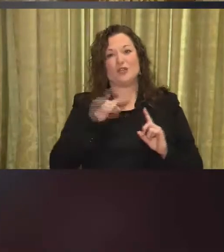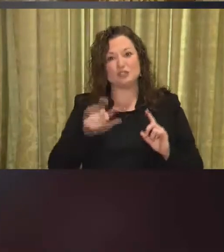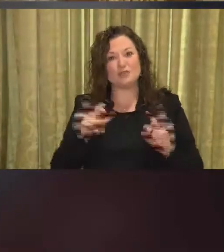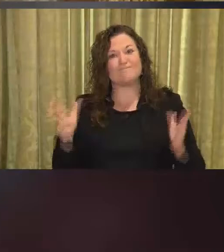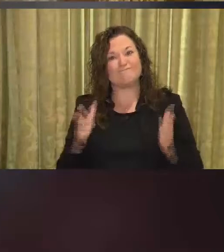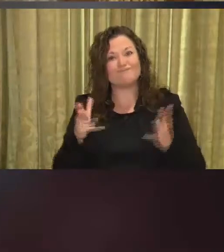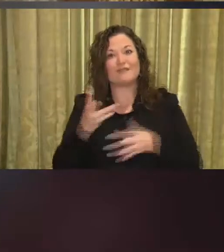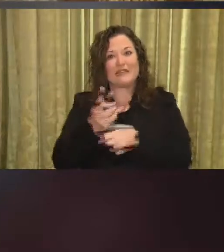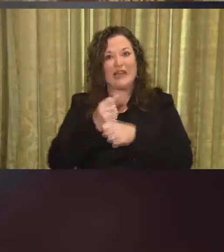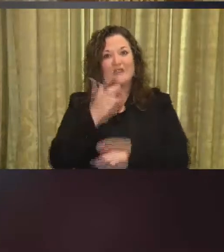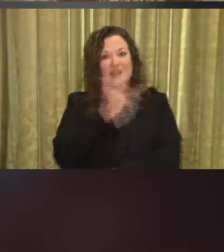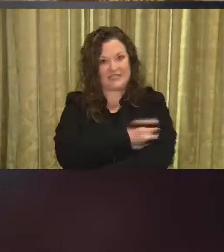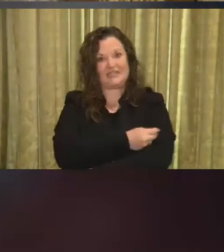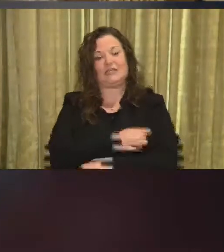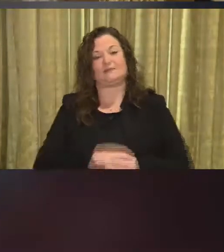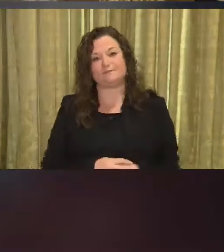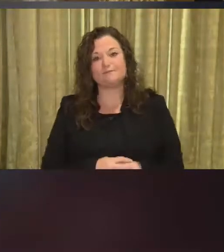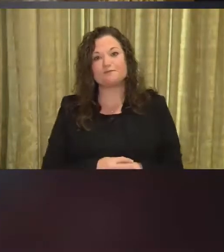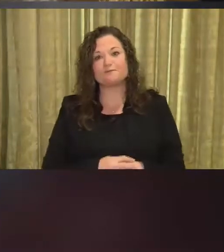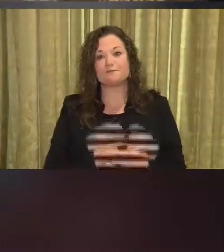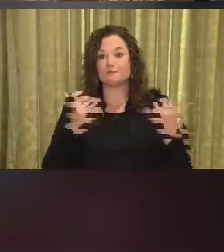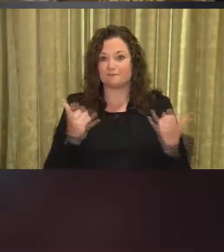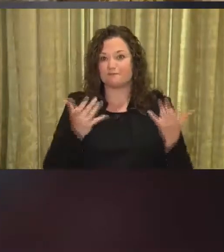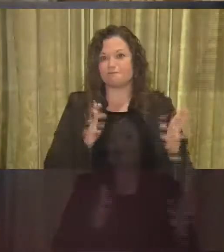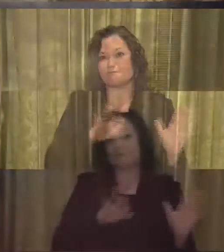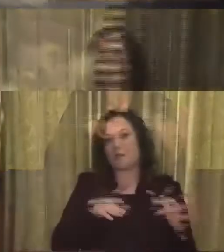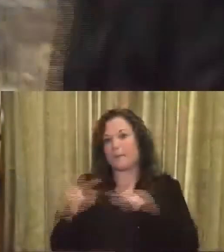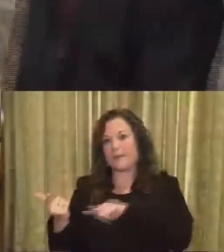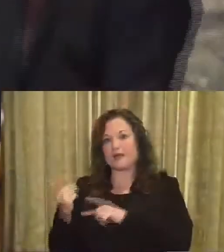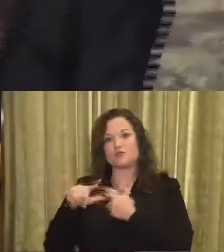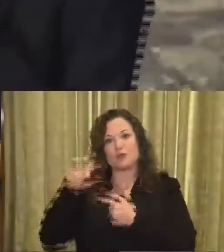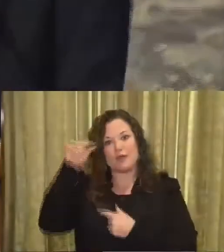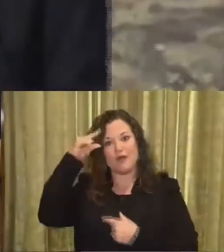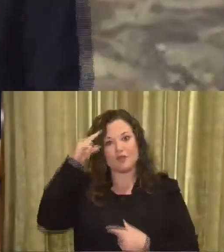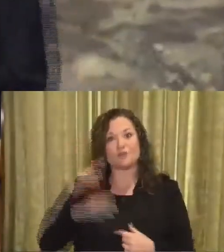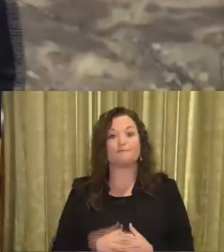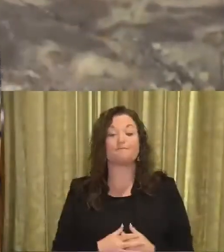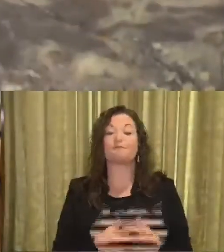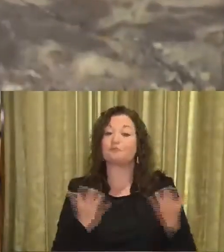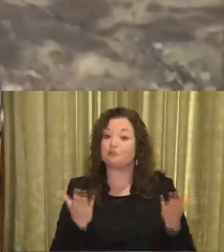so I'll stop there and turn it back over to the. With that, we'll have you take any questions.